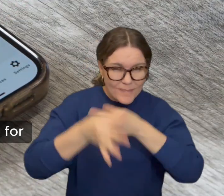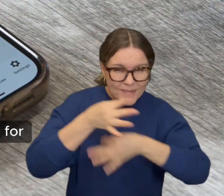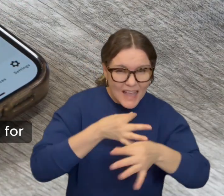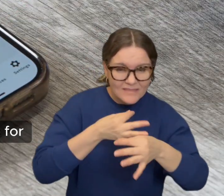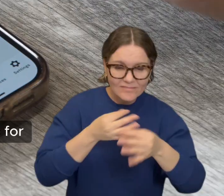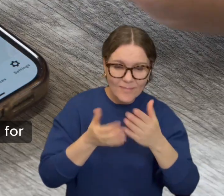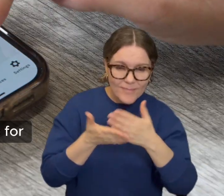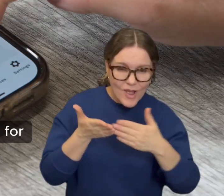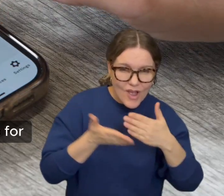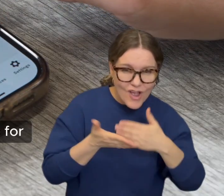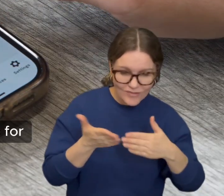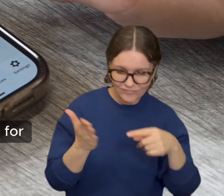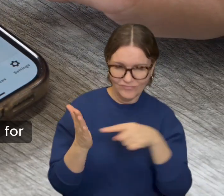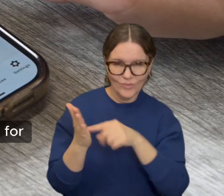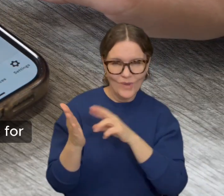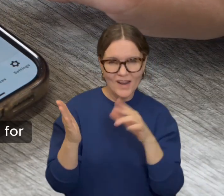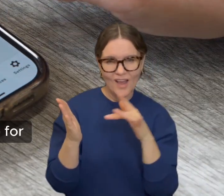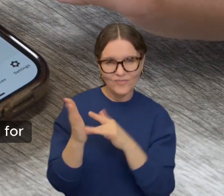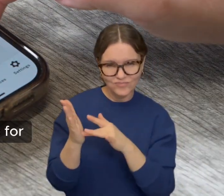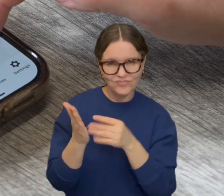you can shop from the app for replacement parts or